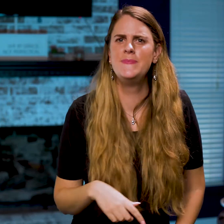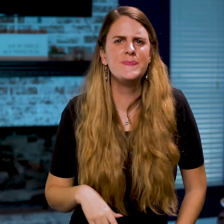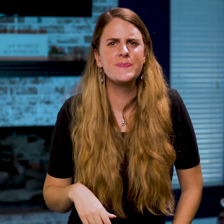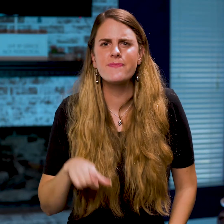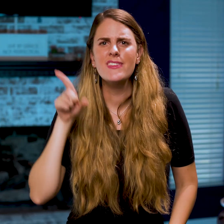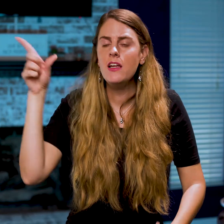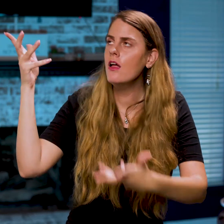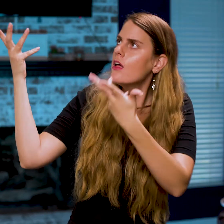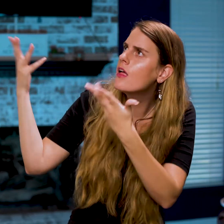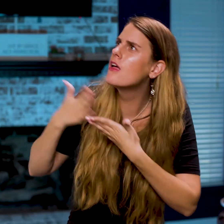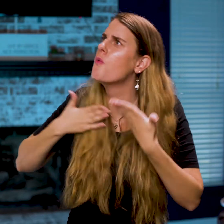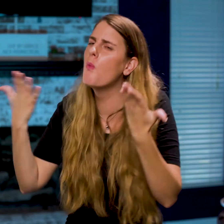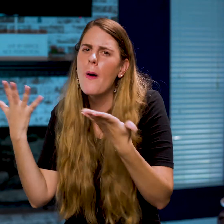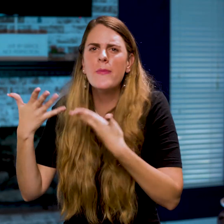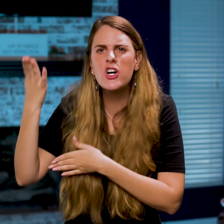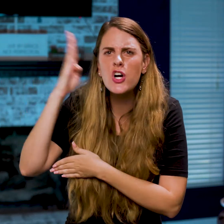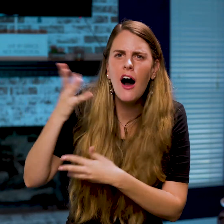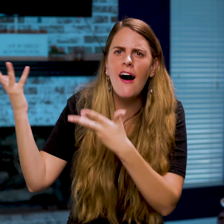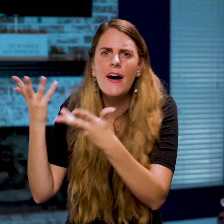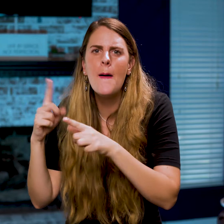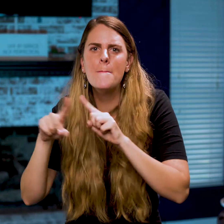He appeals to God,